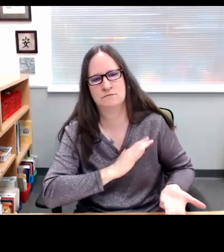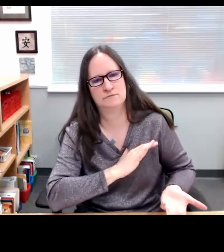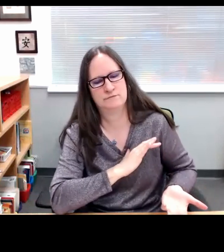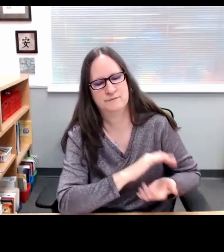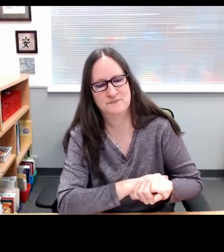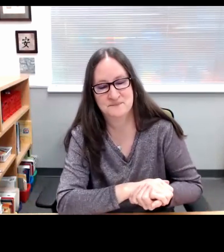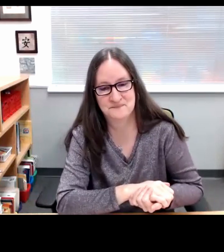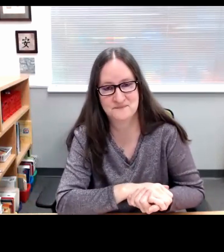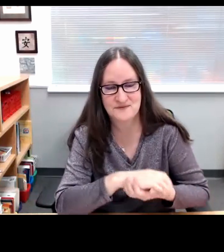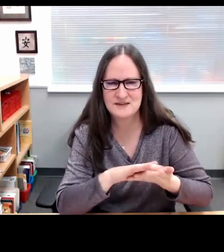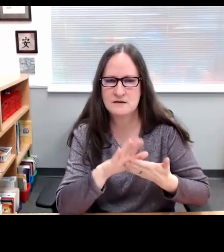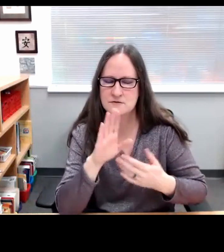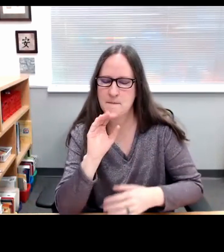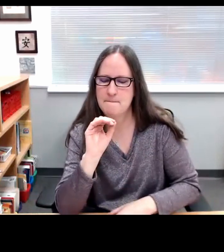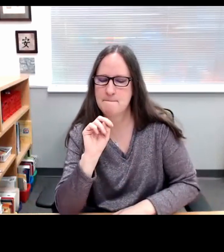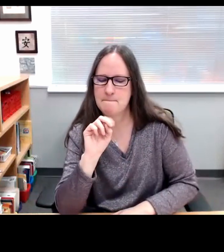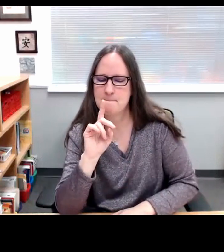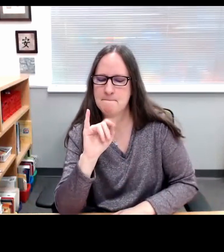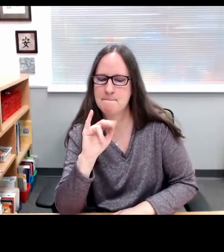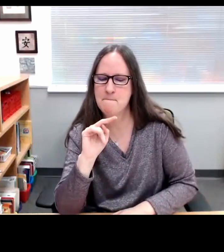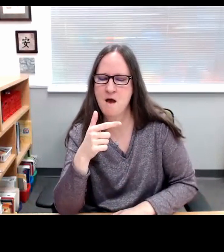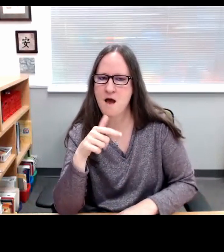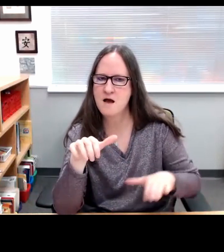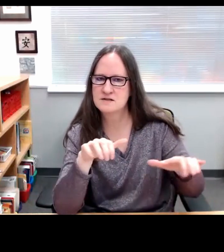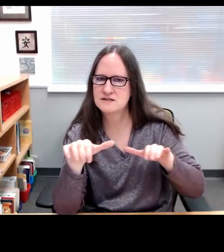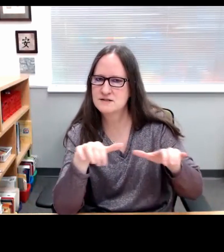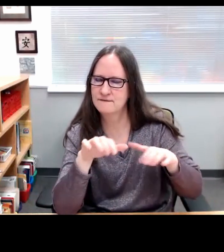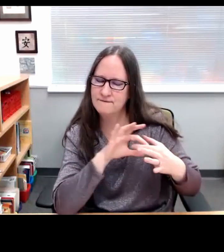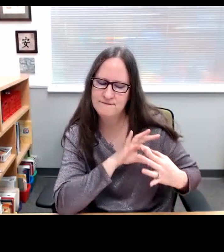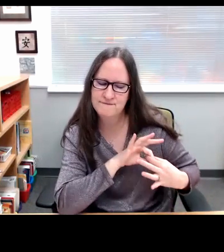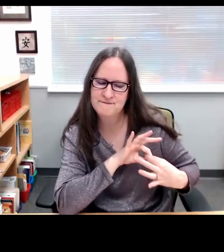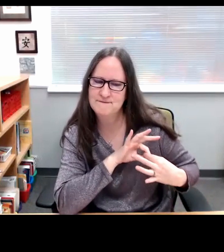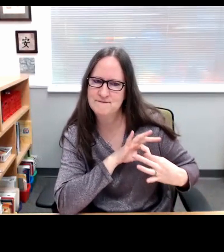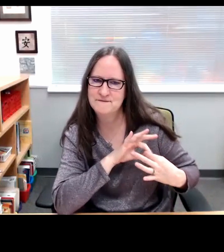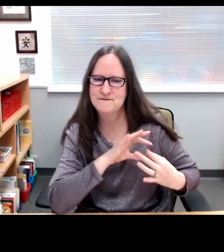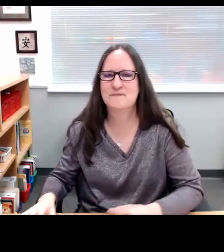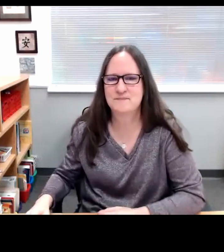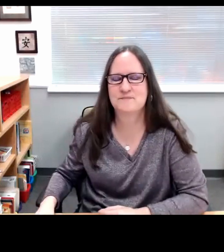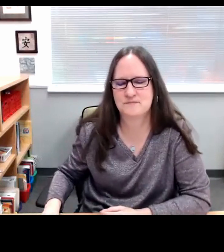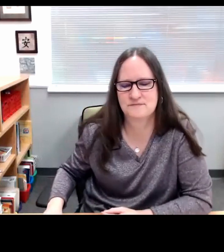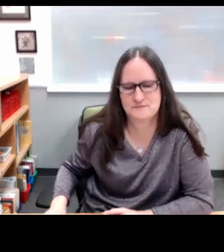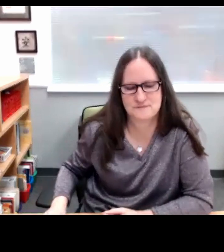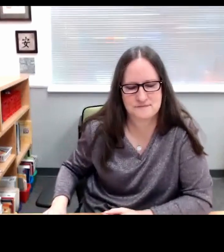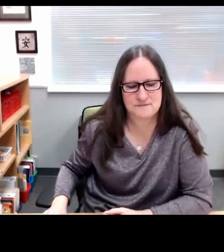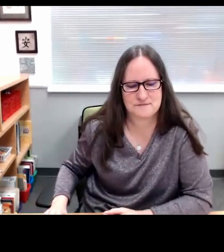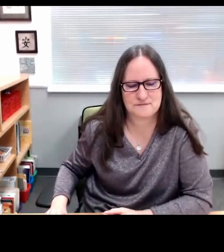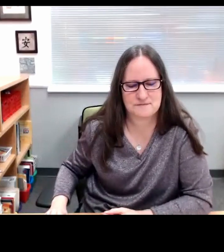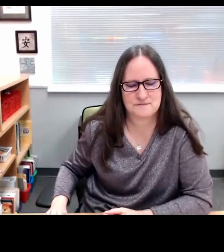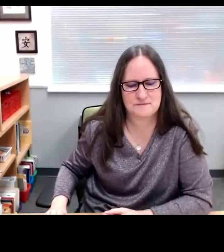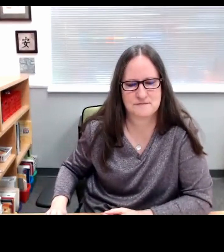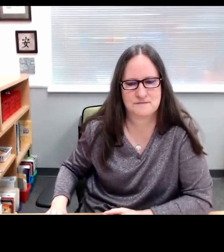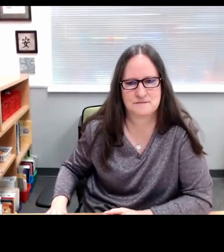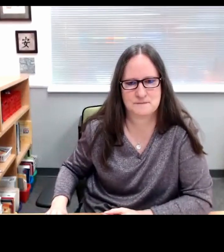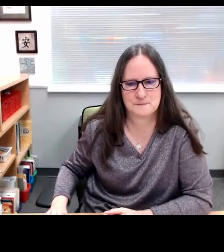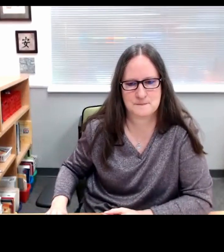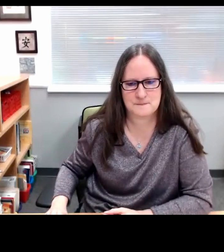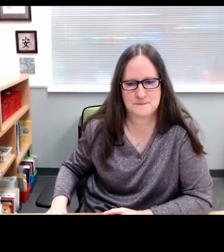comments and then interact with that dialogue. So this is a very strong example of bonding.